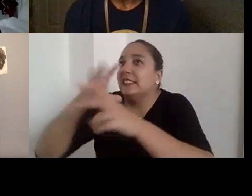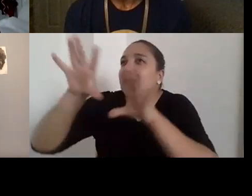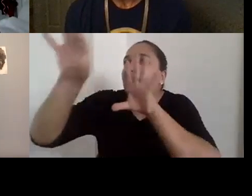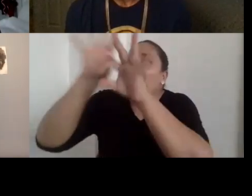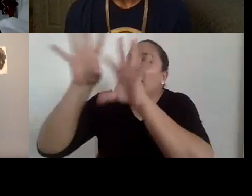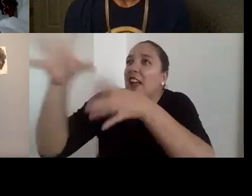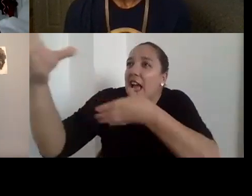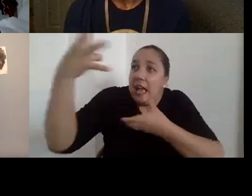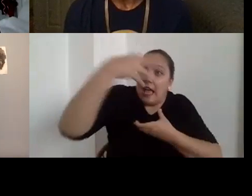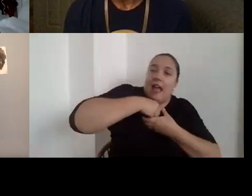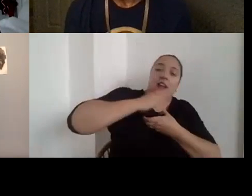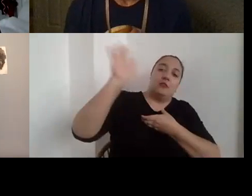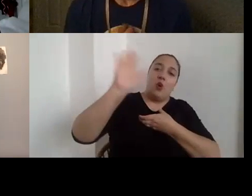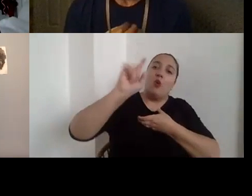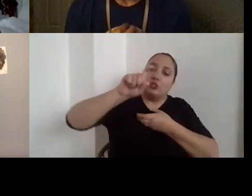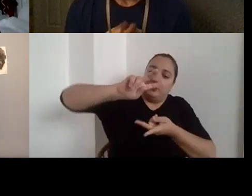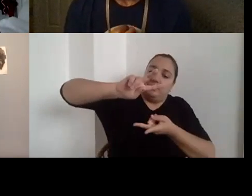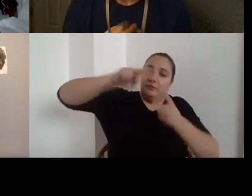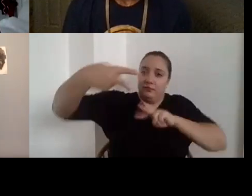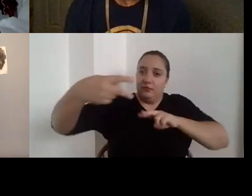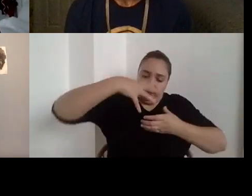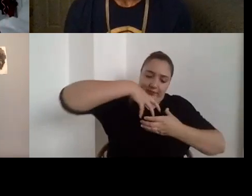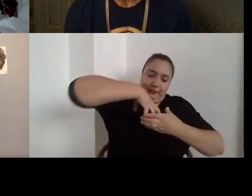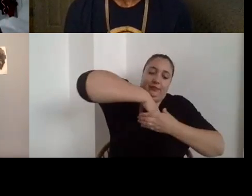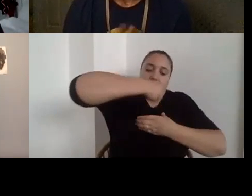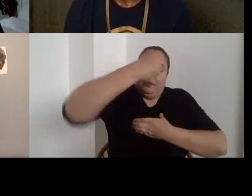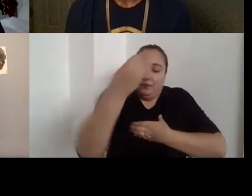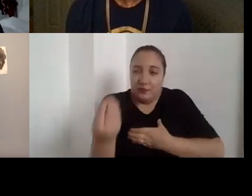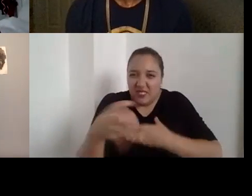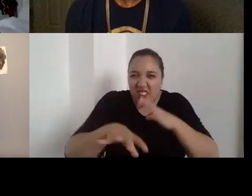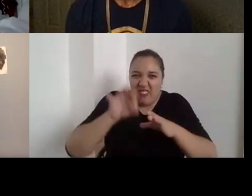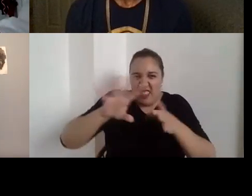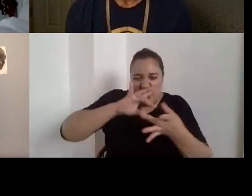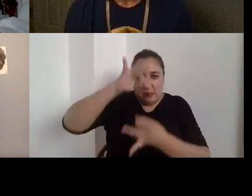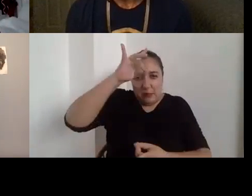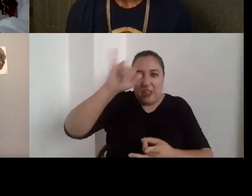To seek the quintessential spirit and desire and why we live